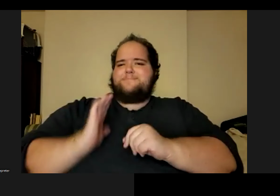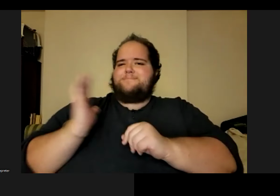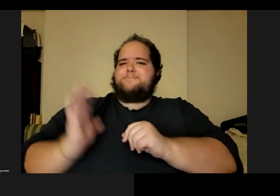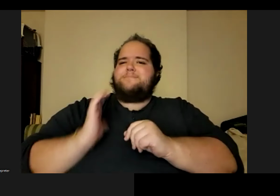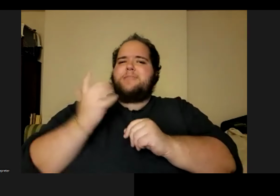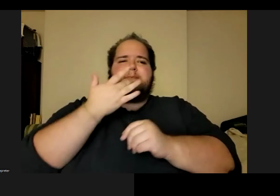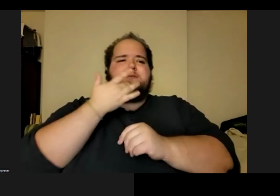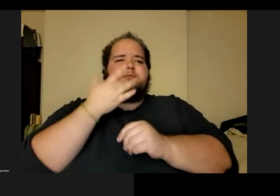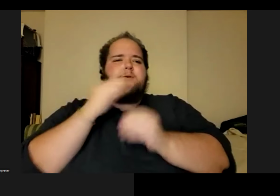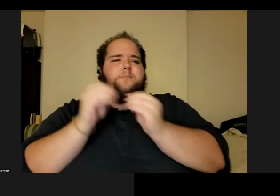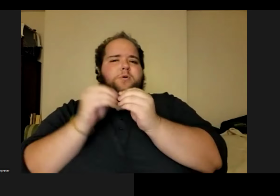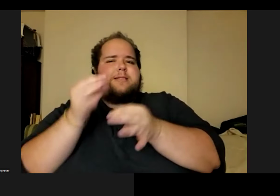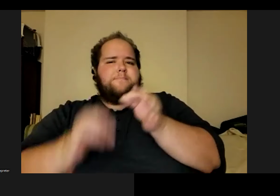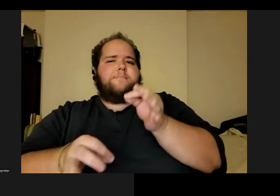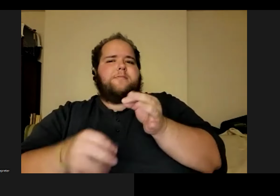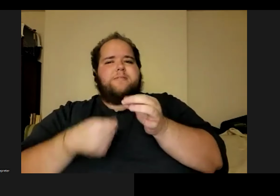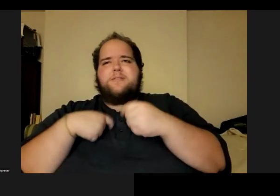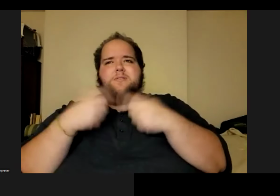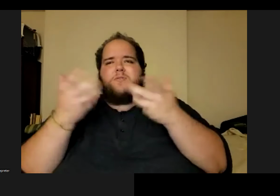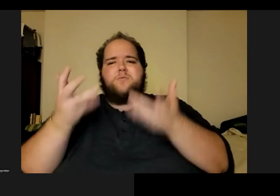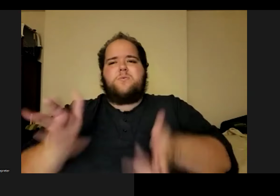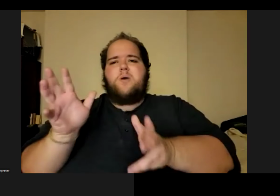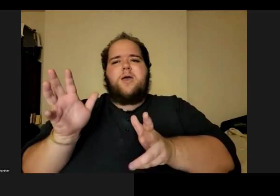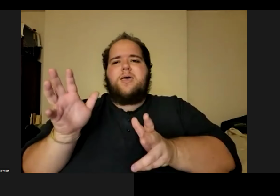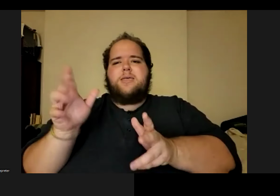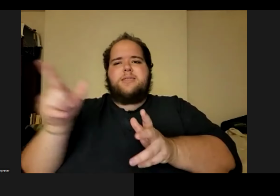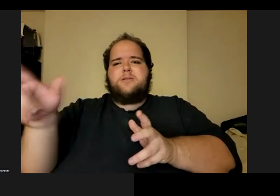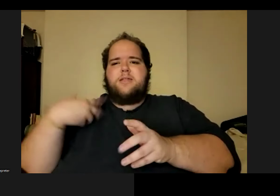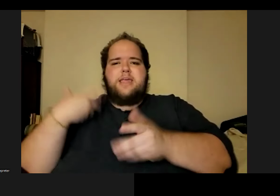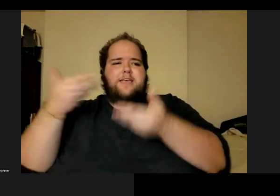things can get bogged down with When you use a lot of flashy